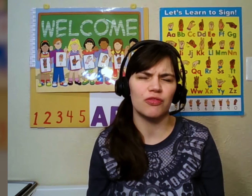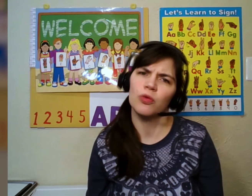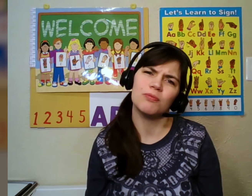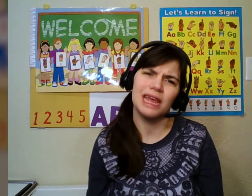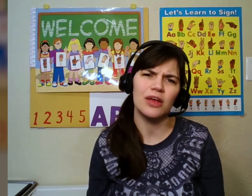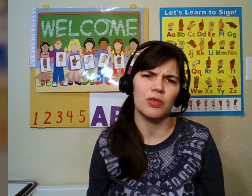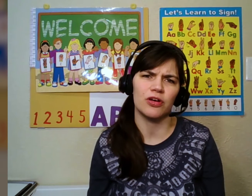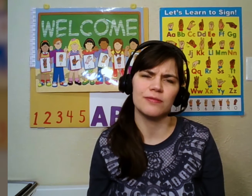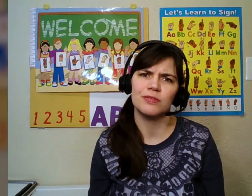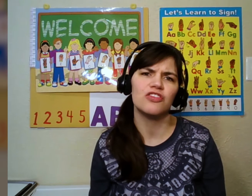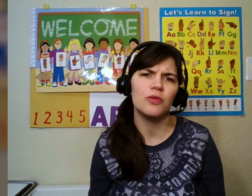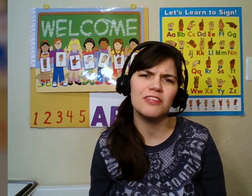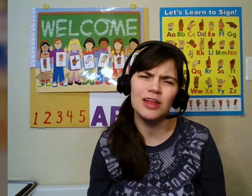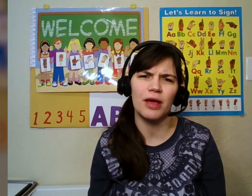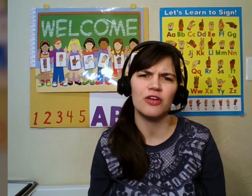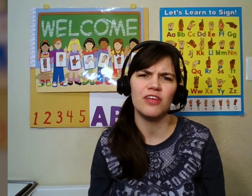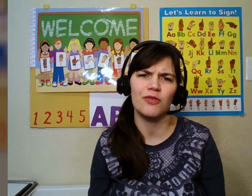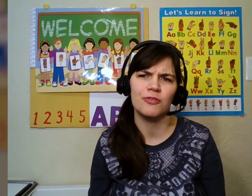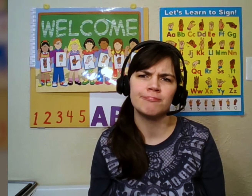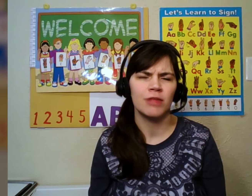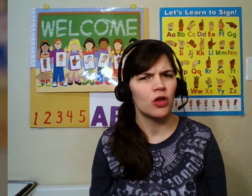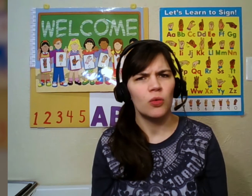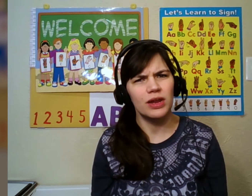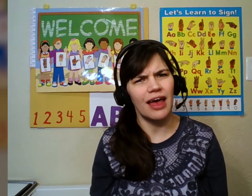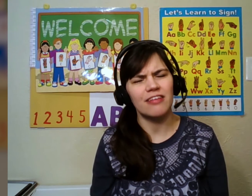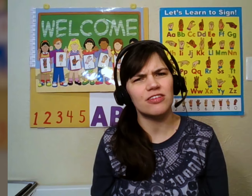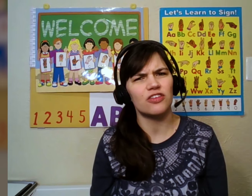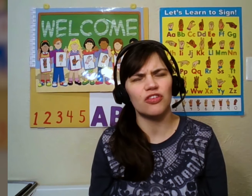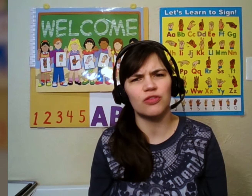children weren't playing with her. She was sitting by herself when he asked the